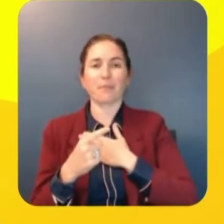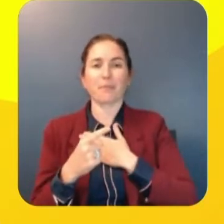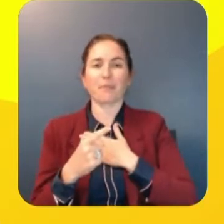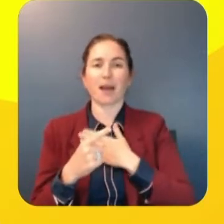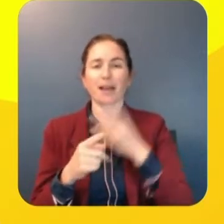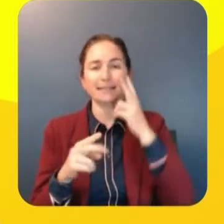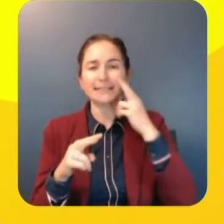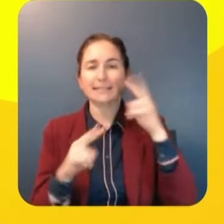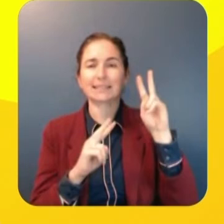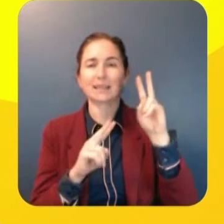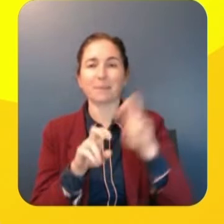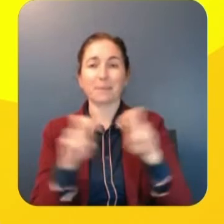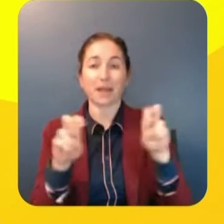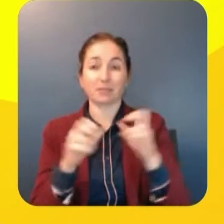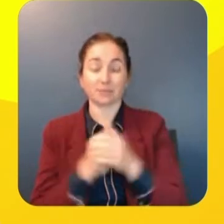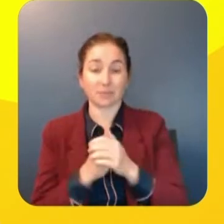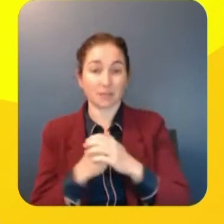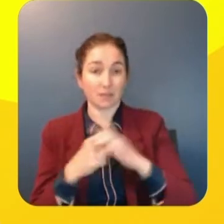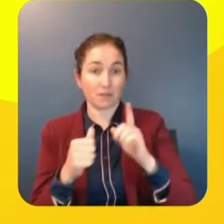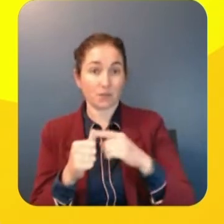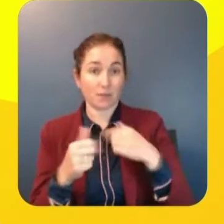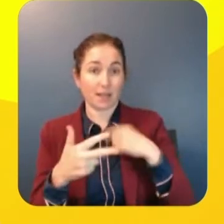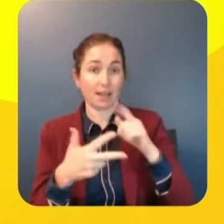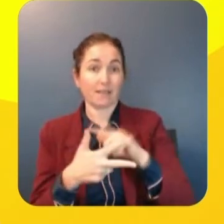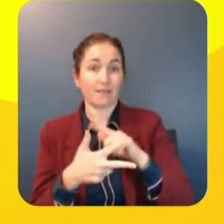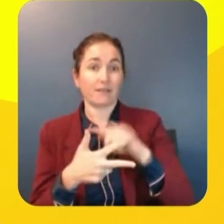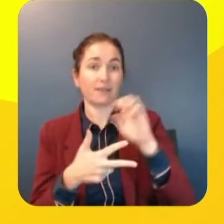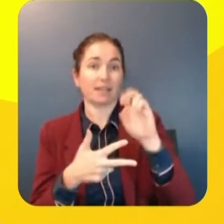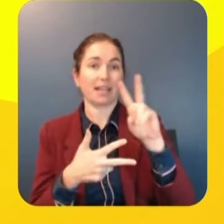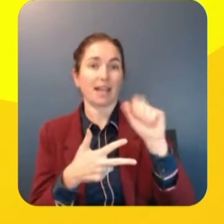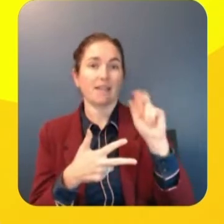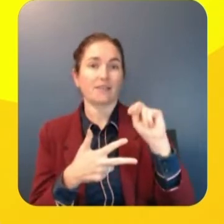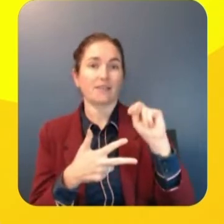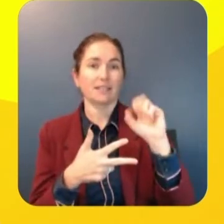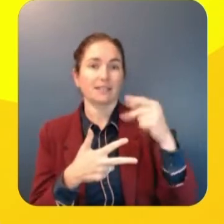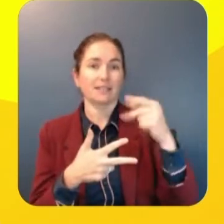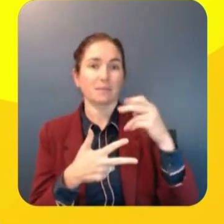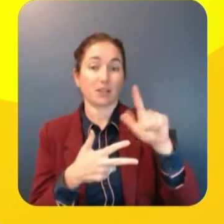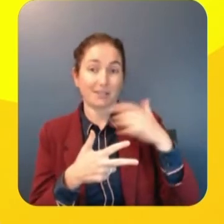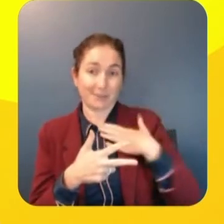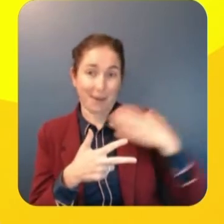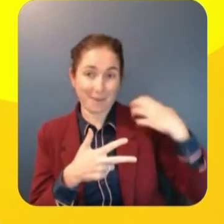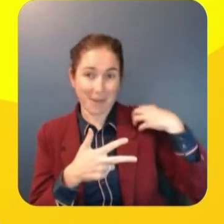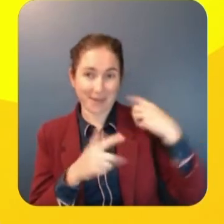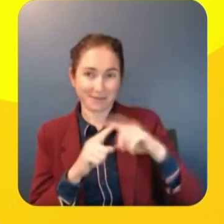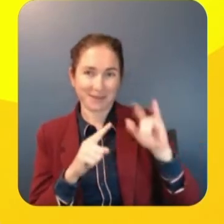First of all, we have Evan Spiegel. As well as being my boss, he's the co-founder and CEO of SNAP.